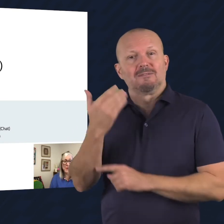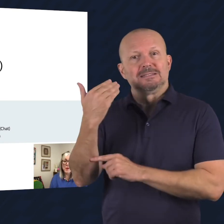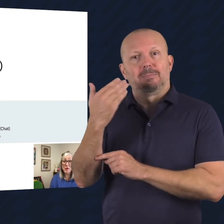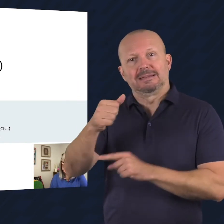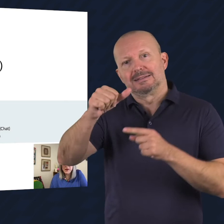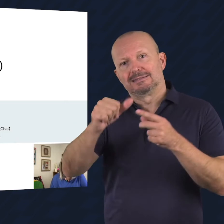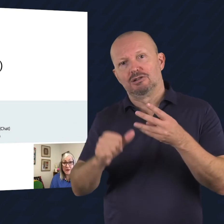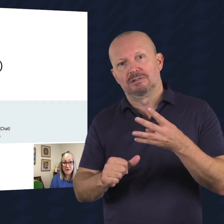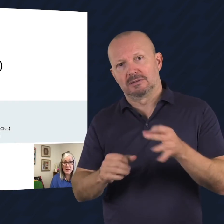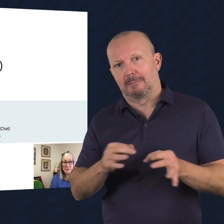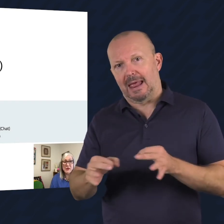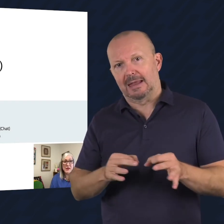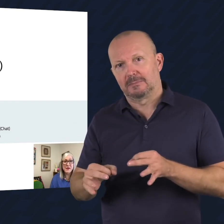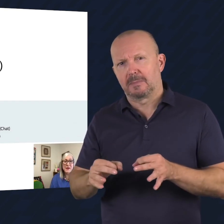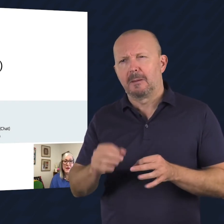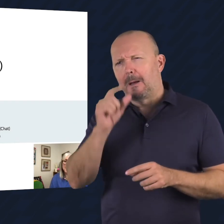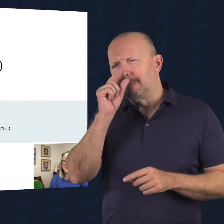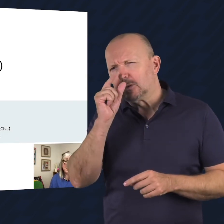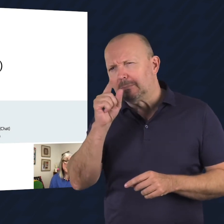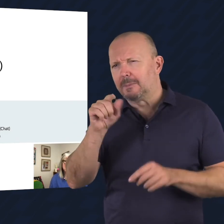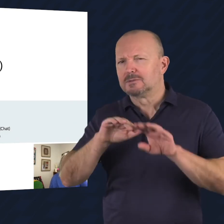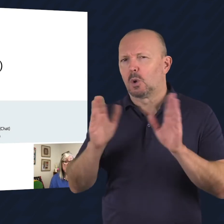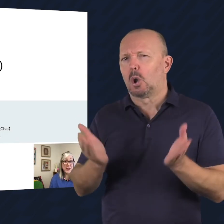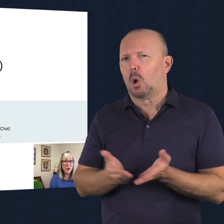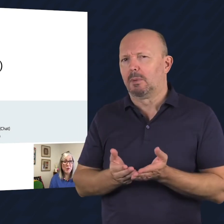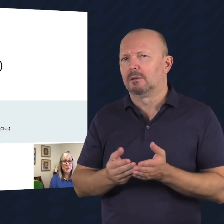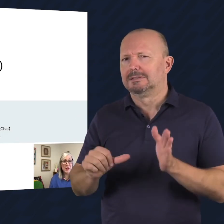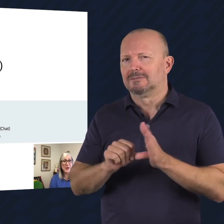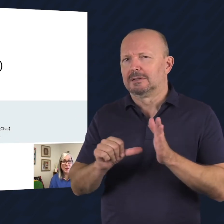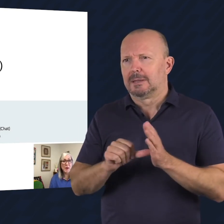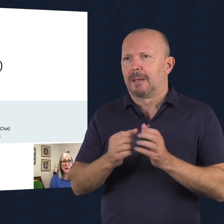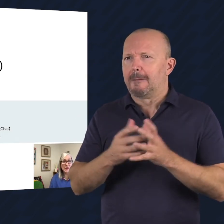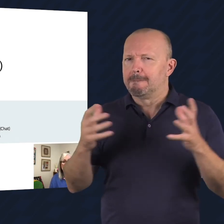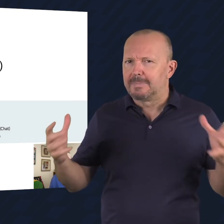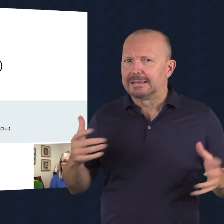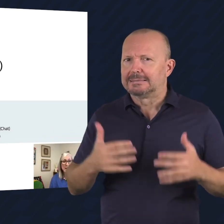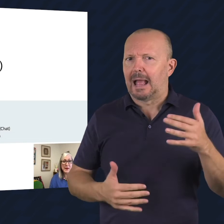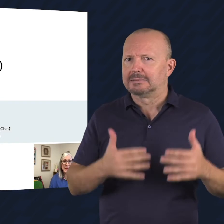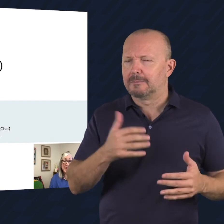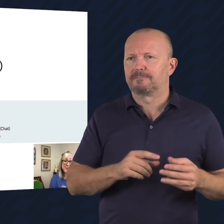We've got a speaker series in planning. There's potentially a global challenge around big data,